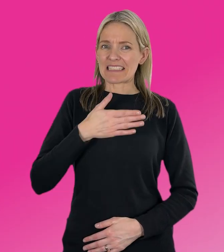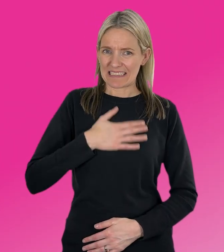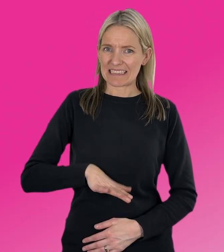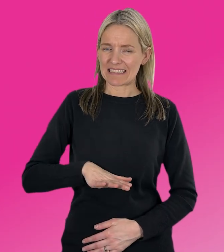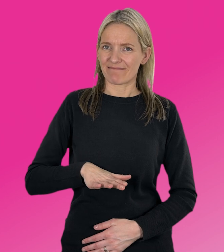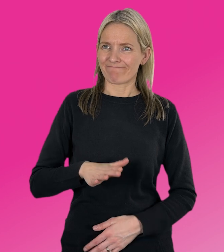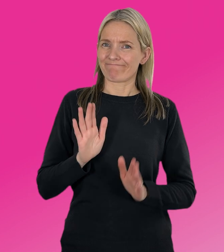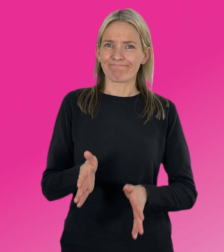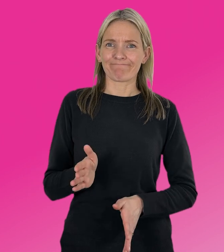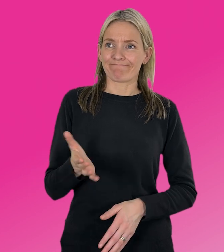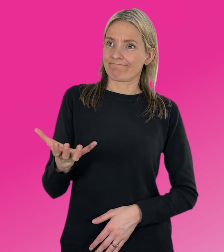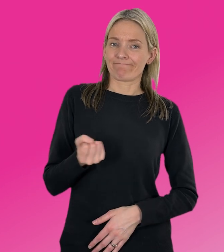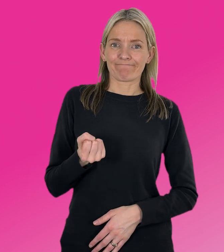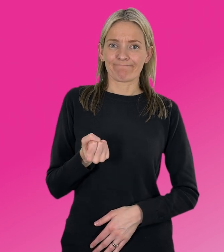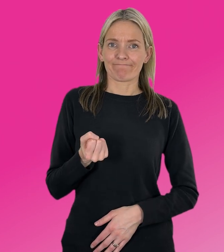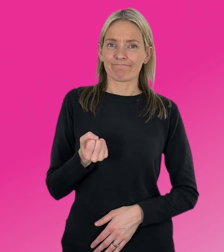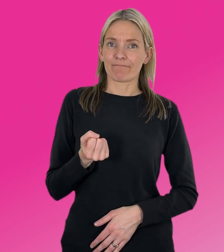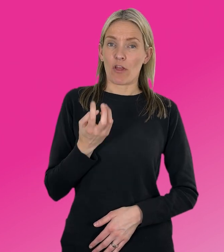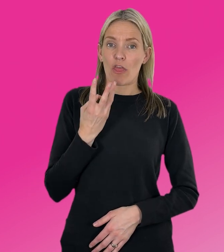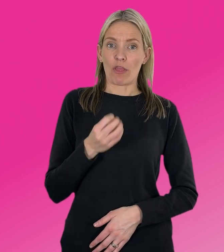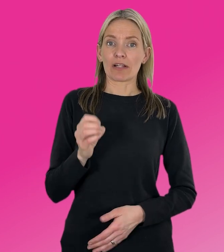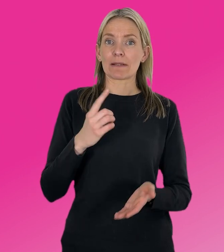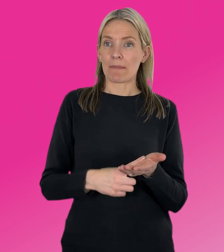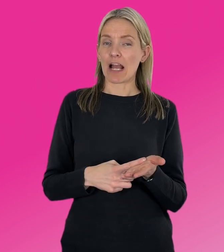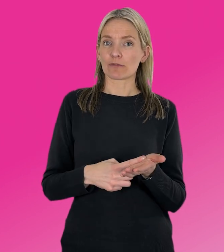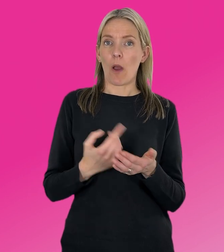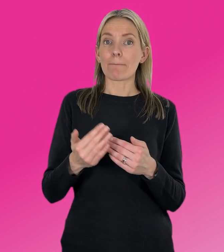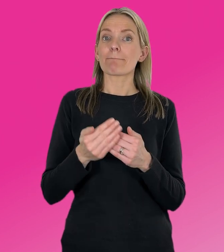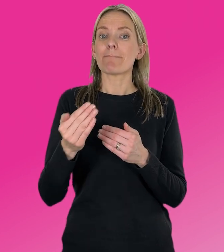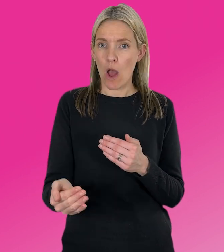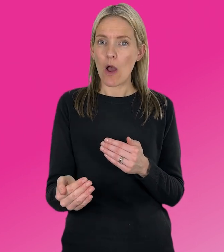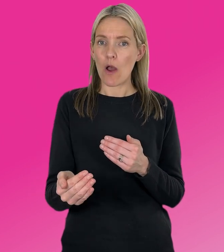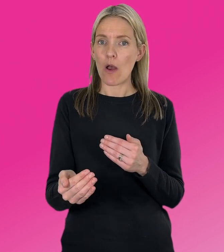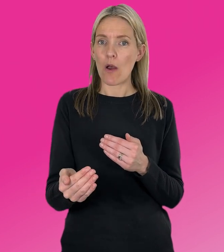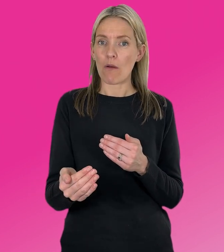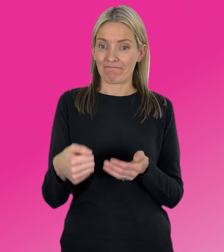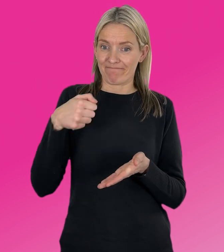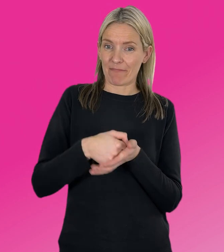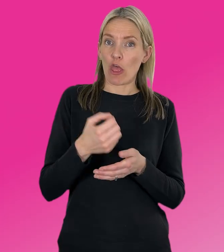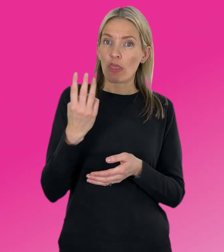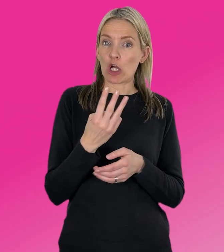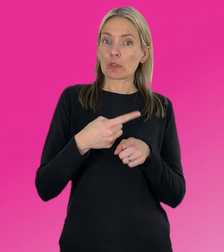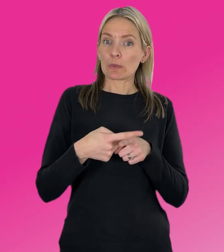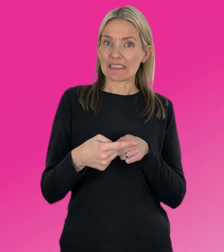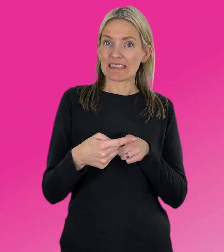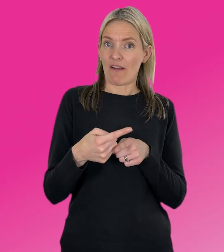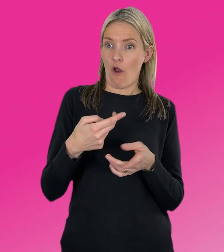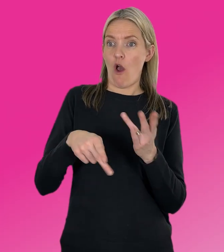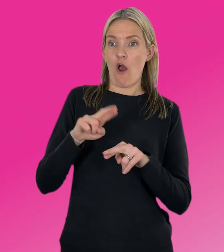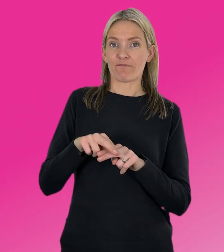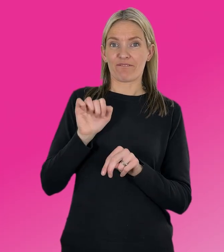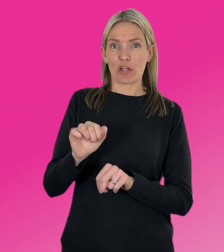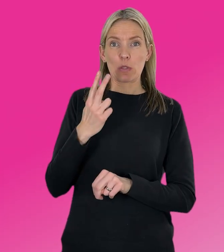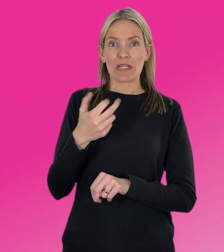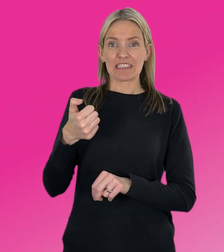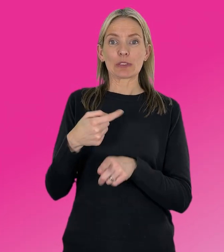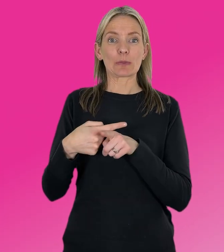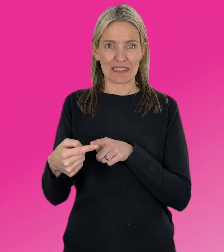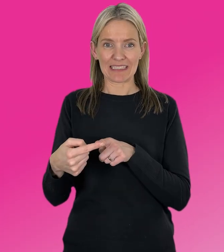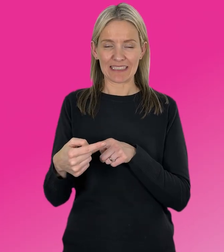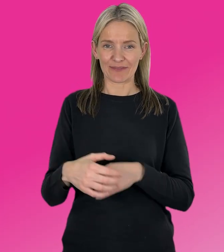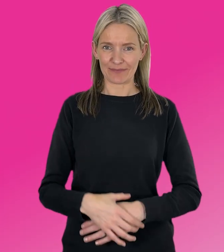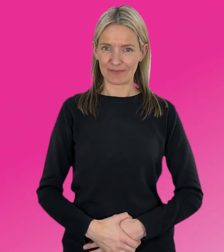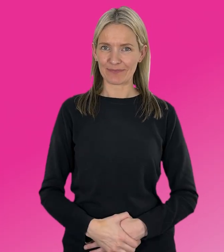You need to have earned £30 or more in at least 13 of those 26 weeks.